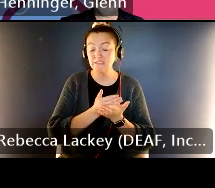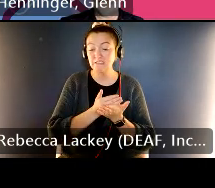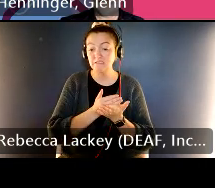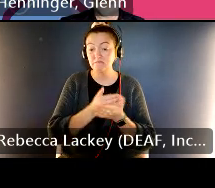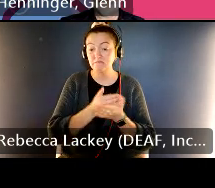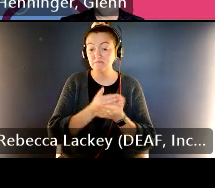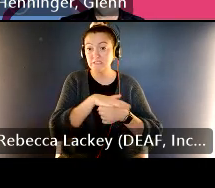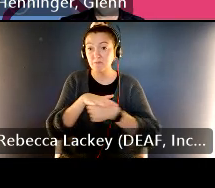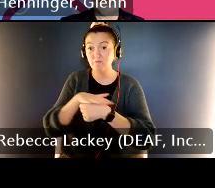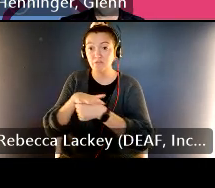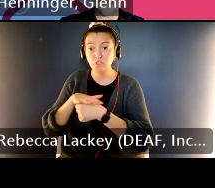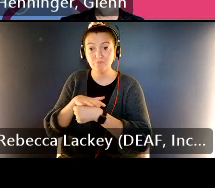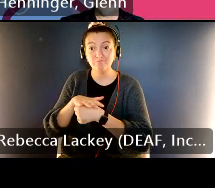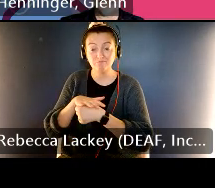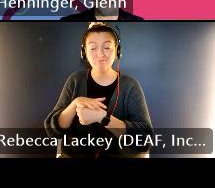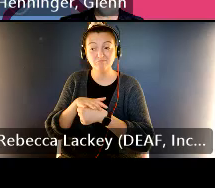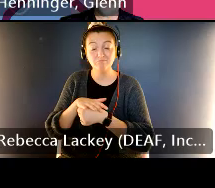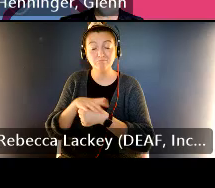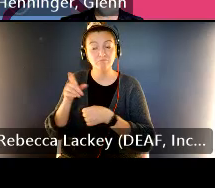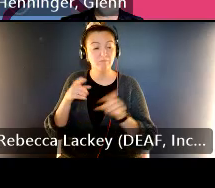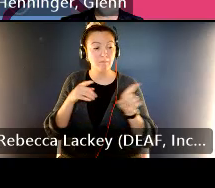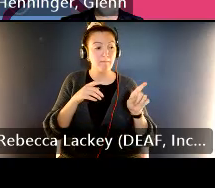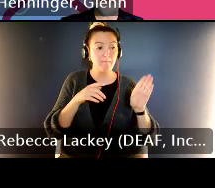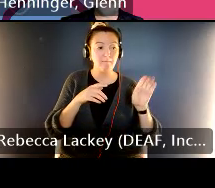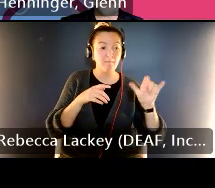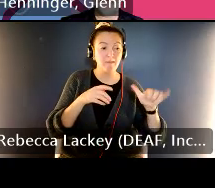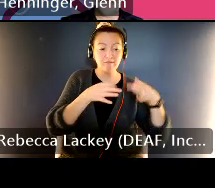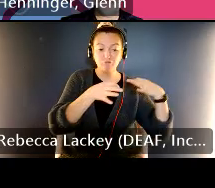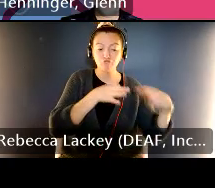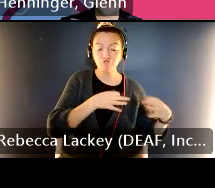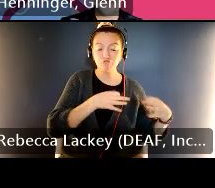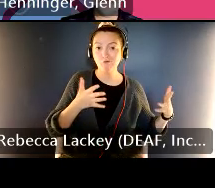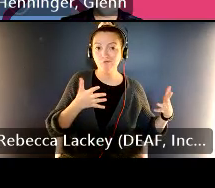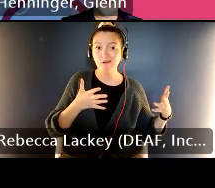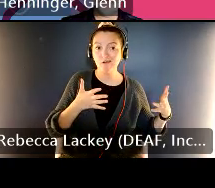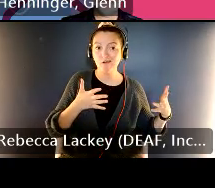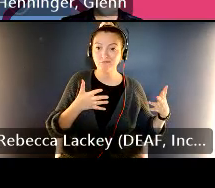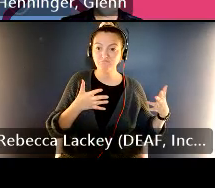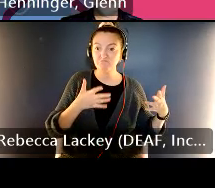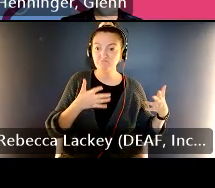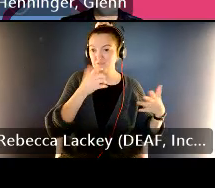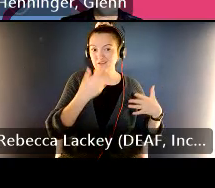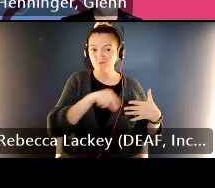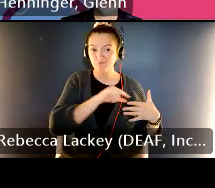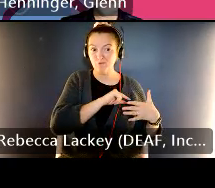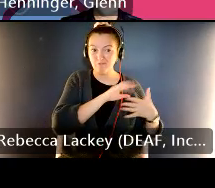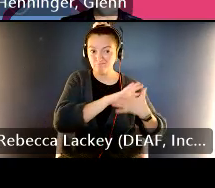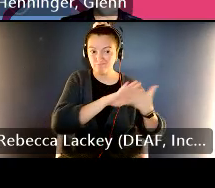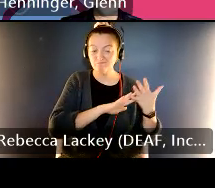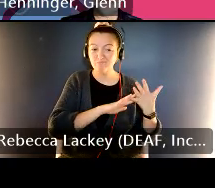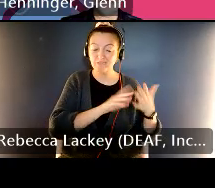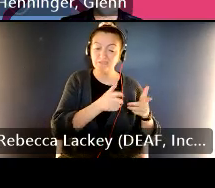she's described based upon the criteria of speeding and crashes,